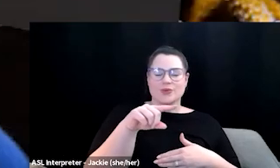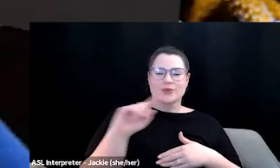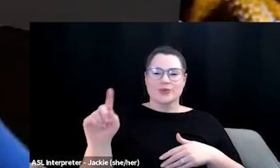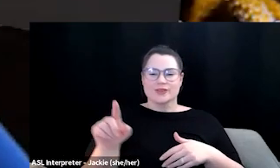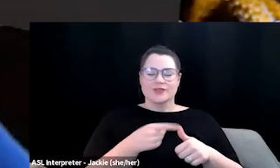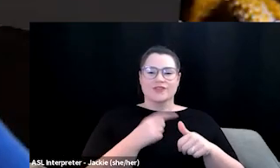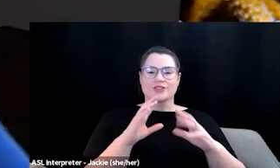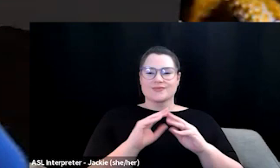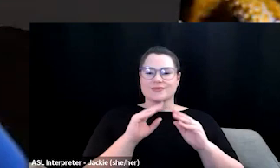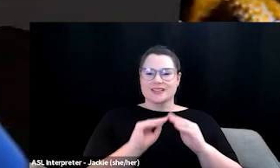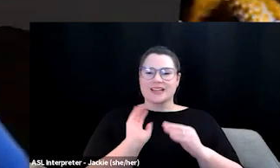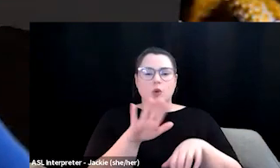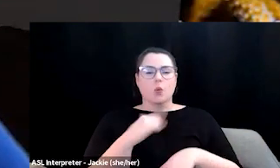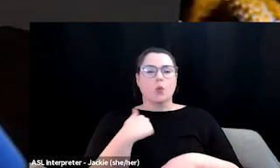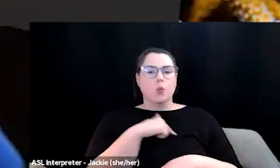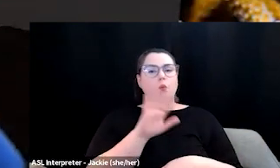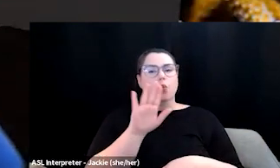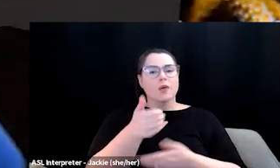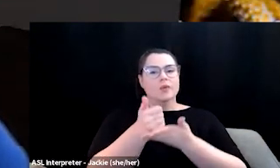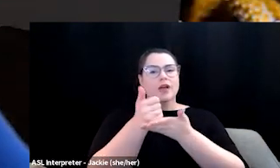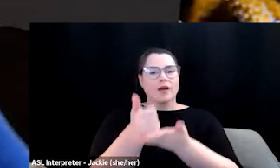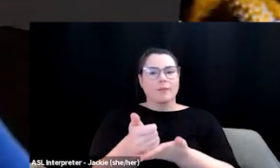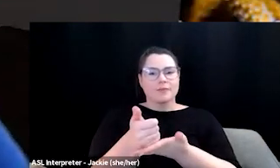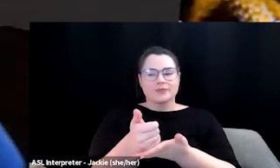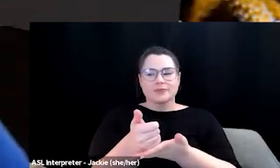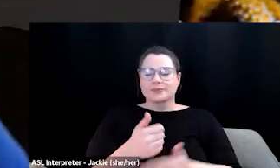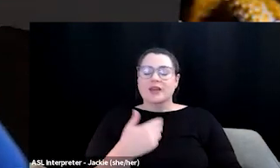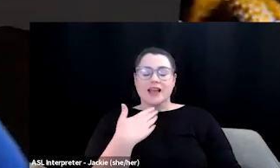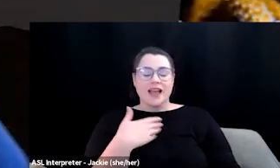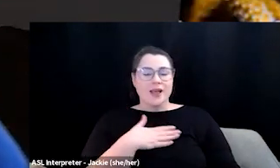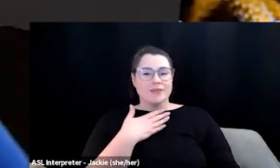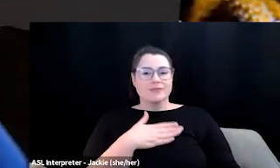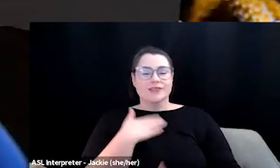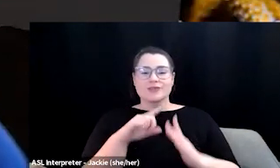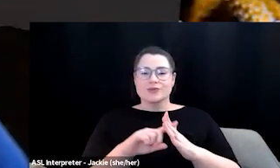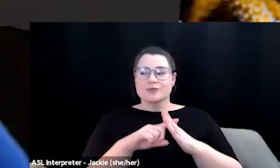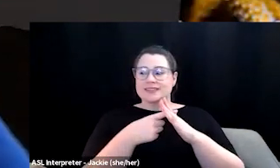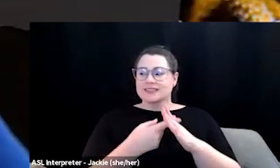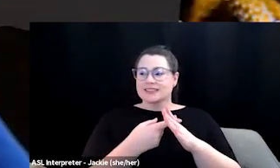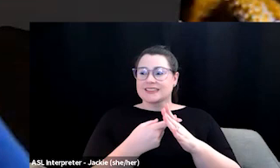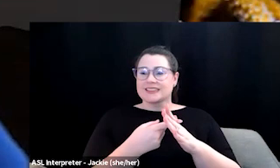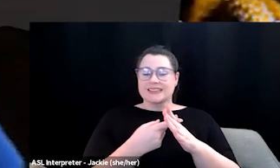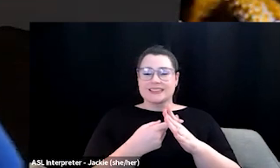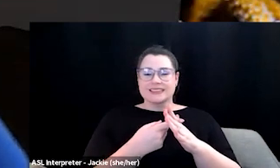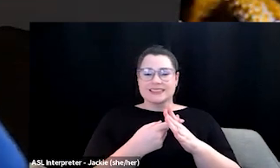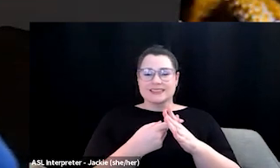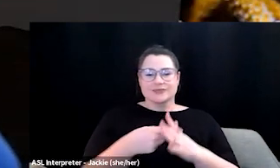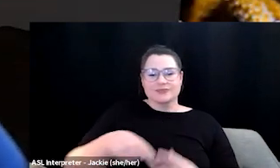I am now pleased to announce this session which will cover proposal submission logistics for the Faculty Early Career Development Program or CAREER.